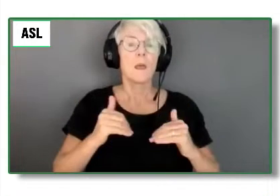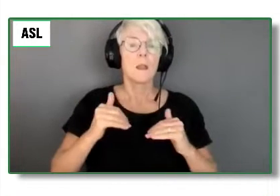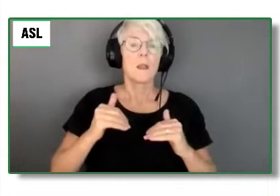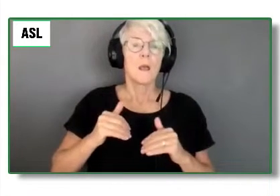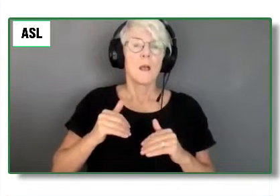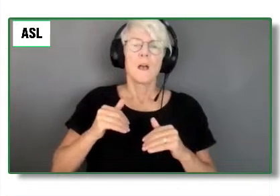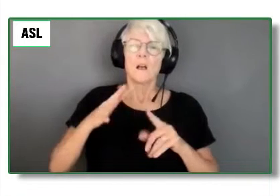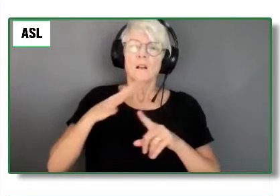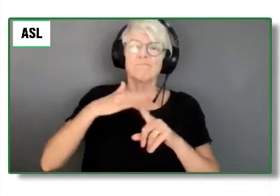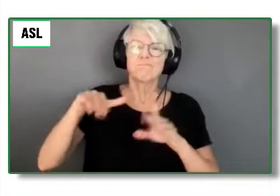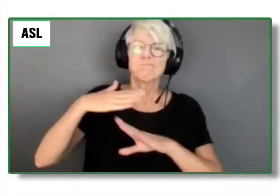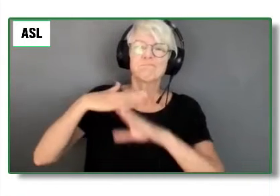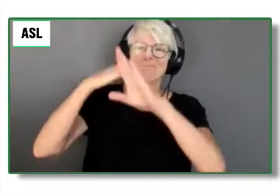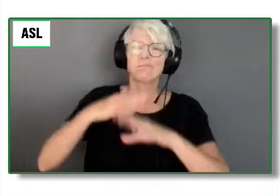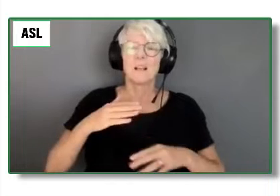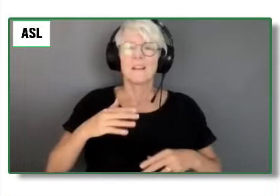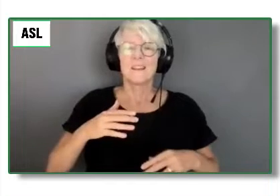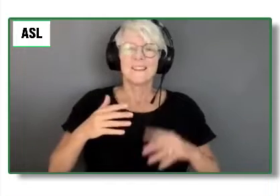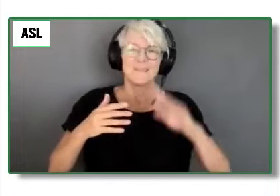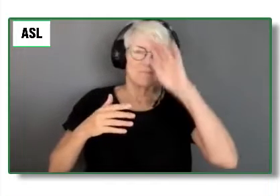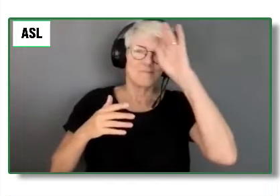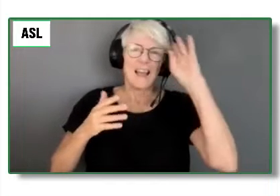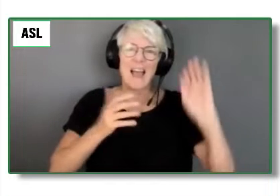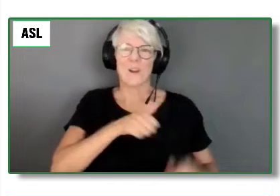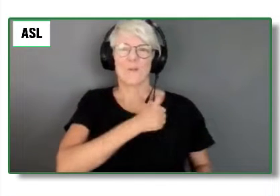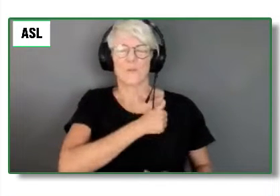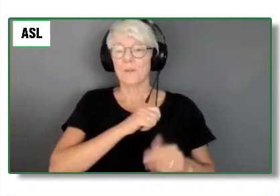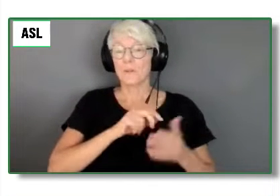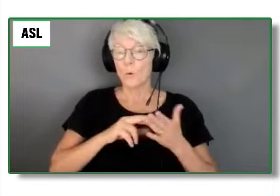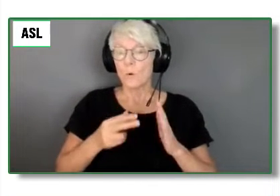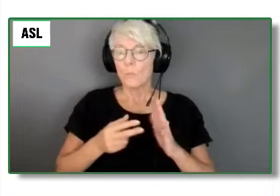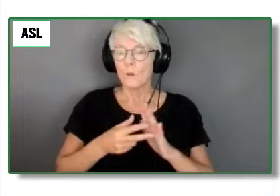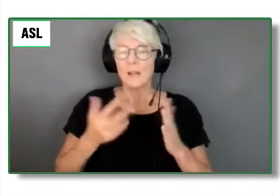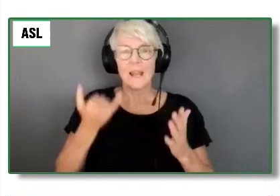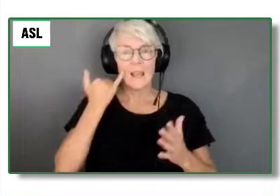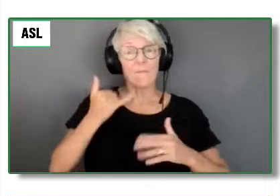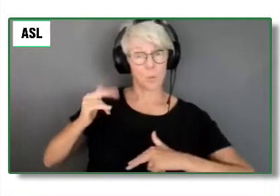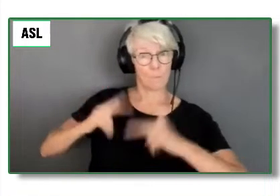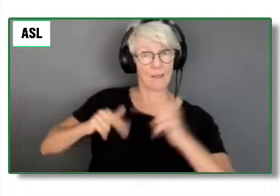come doesn't necessarily apply to groups that of people that have traditionally